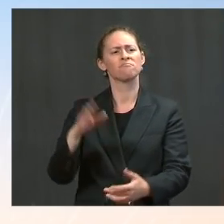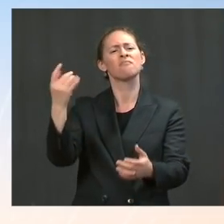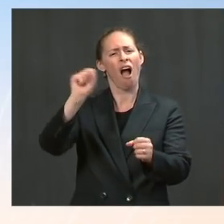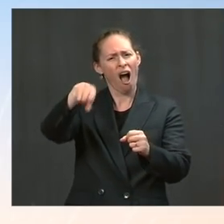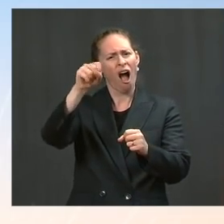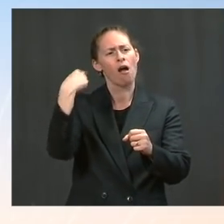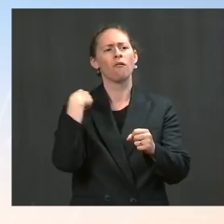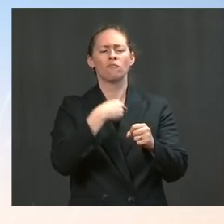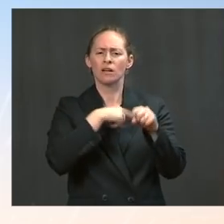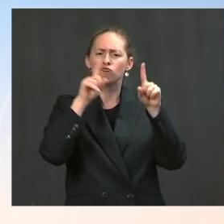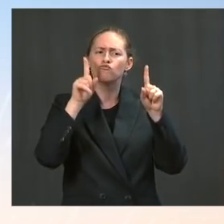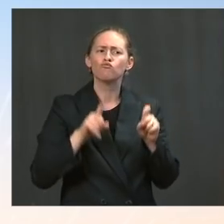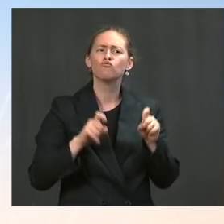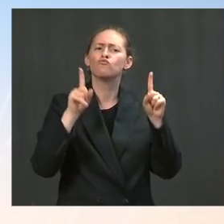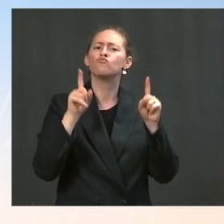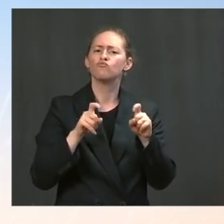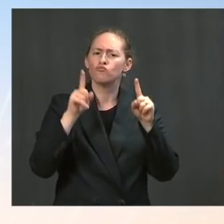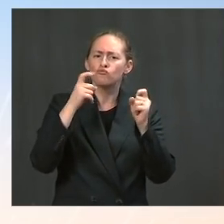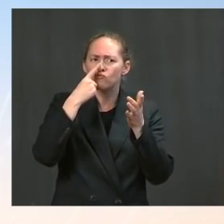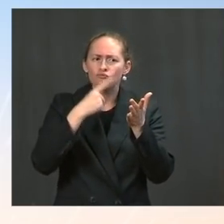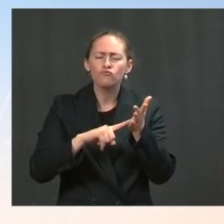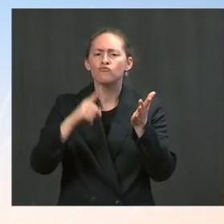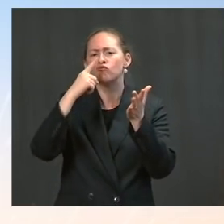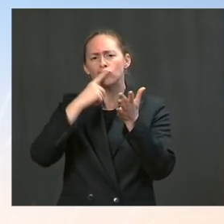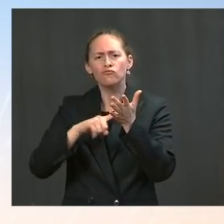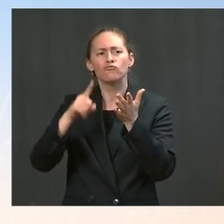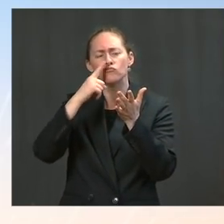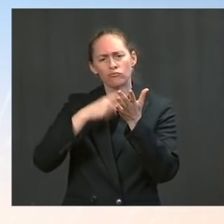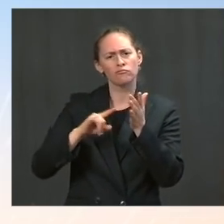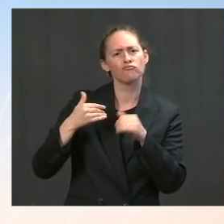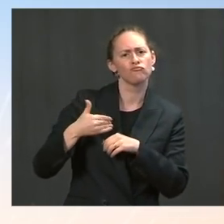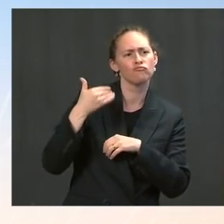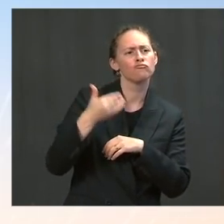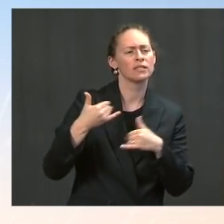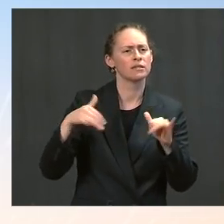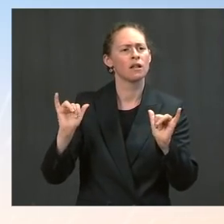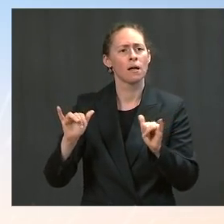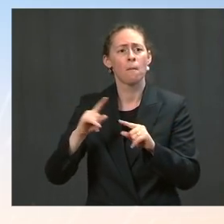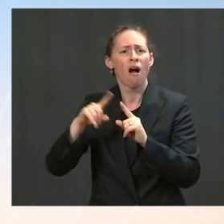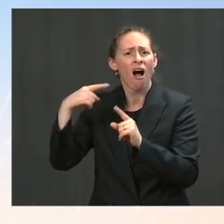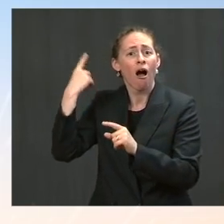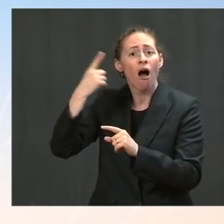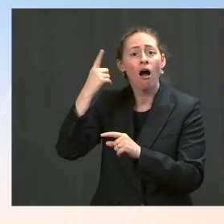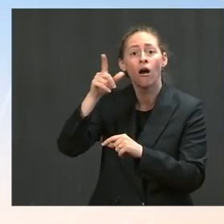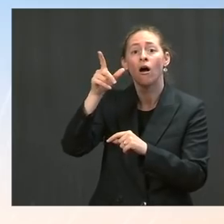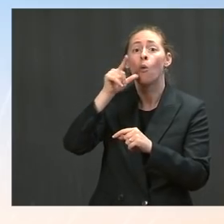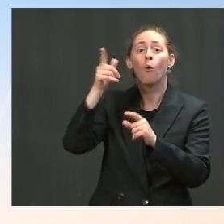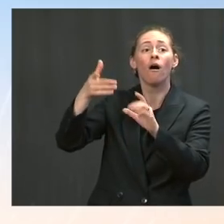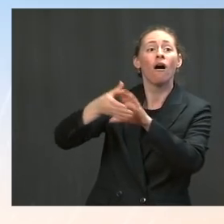in place for White House staff. So that -- that has continued. The Press: And for those individuals that he would be shaking hands with, there's not any --